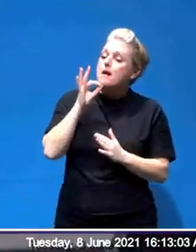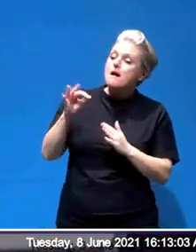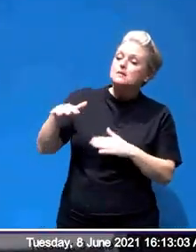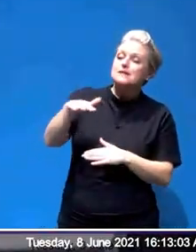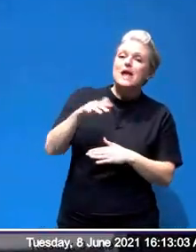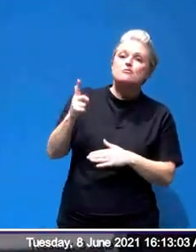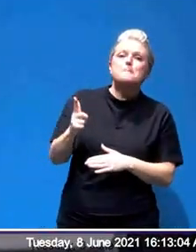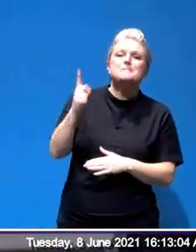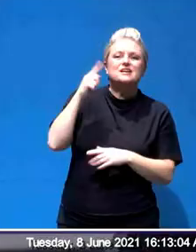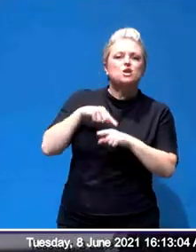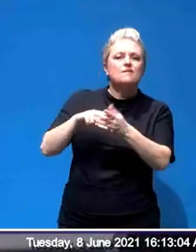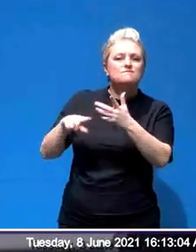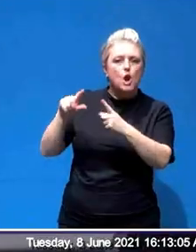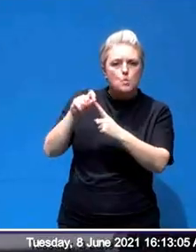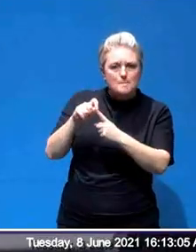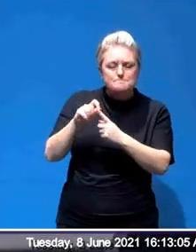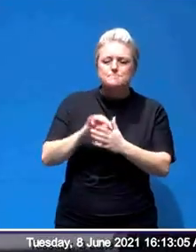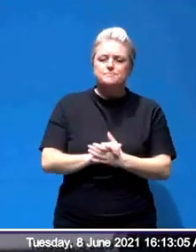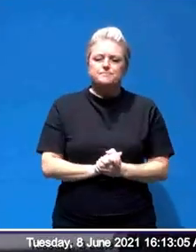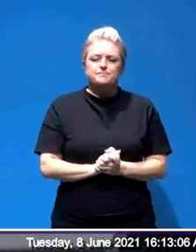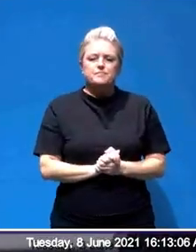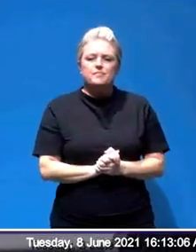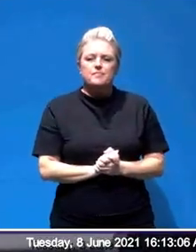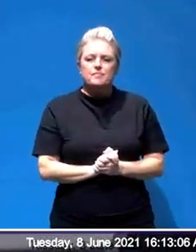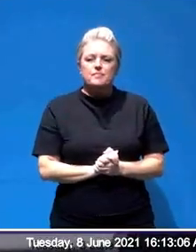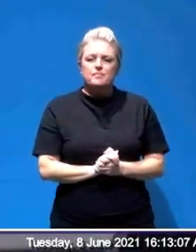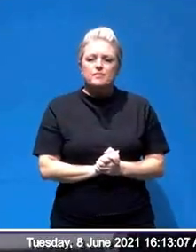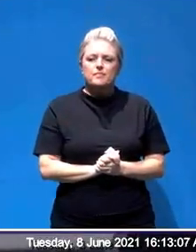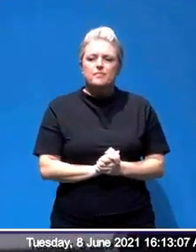But I think it's very important for all of our layers of management to actually